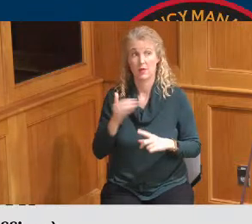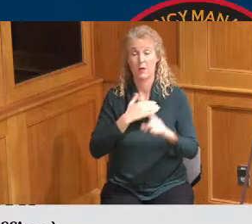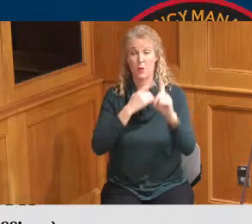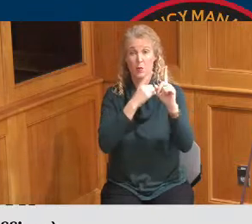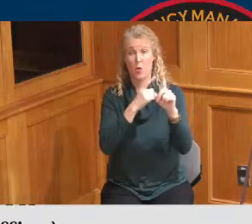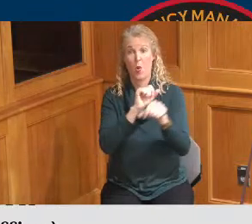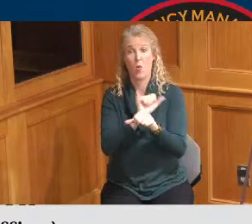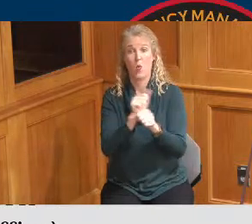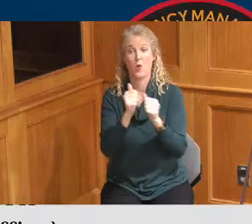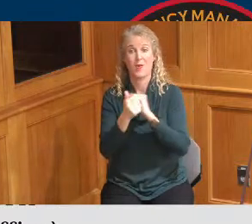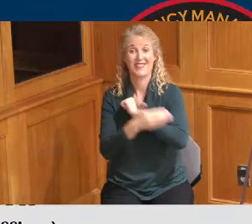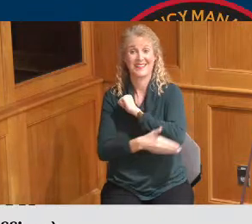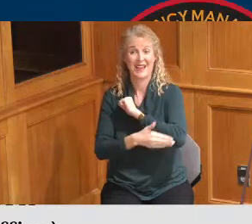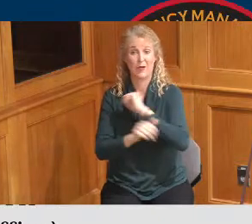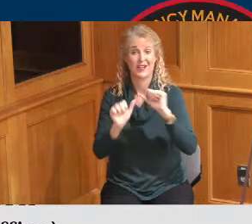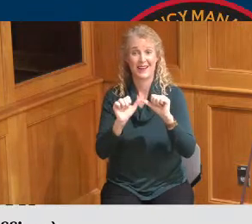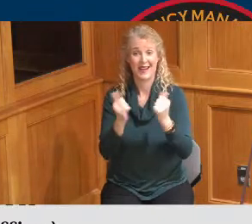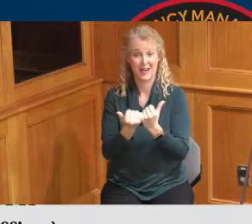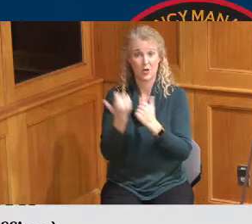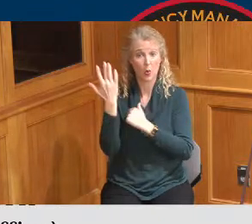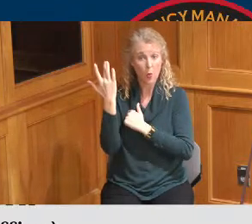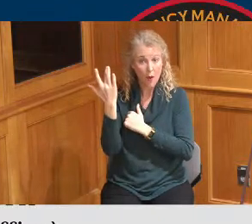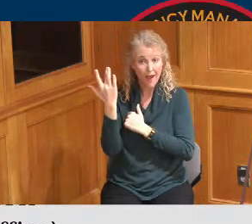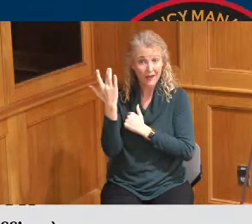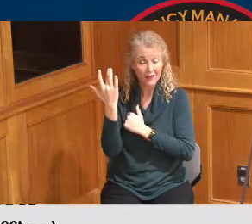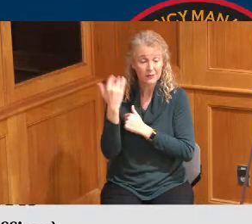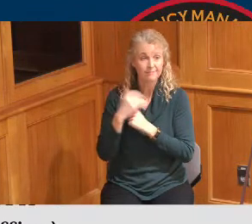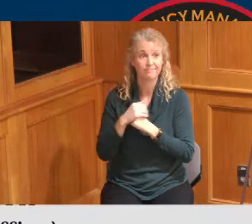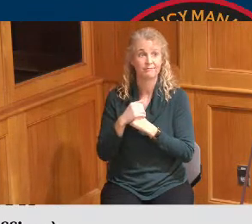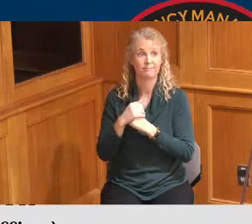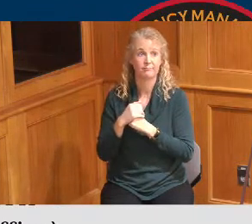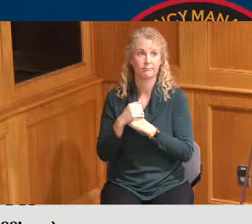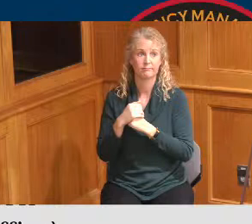agencies so at the because at the end of the day I tell everybody when it comes to helping